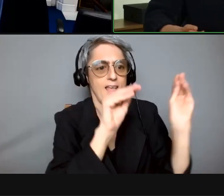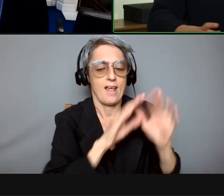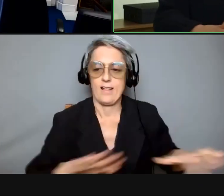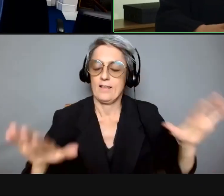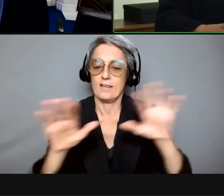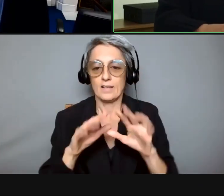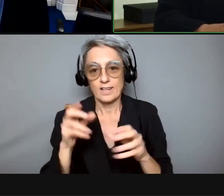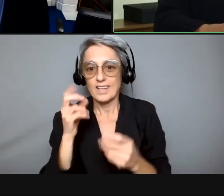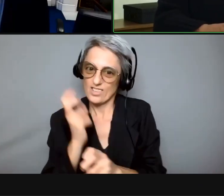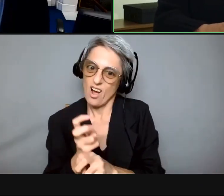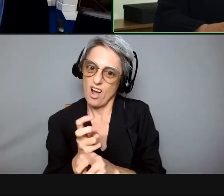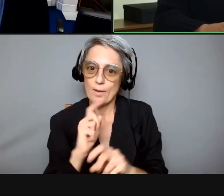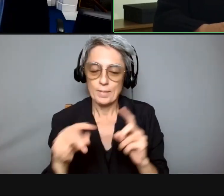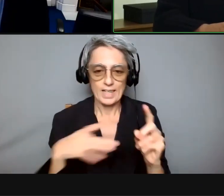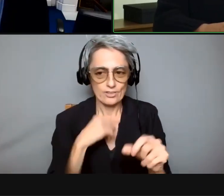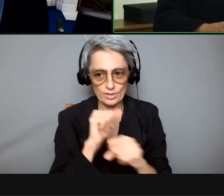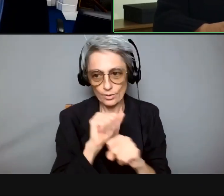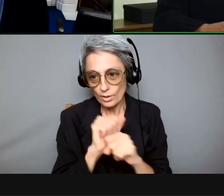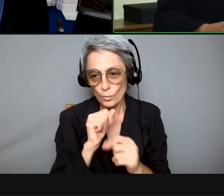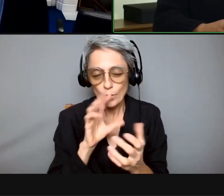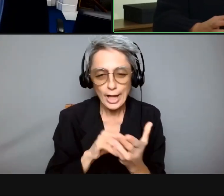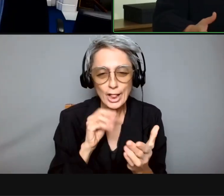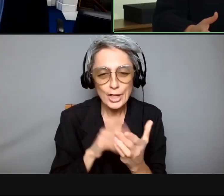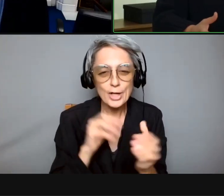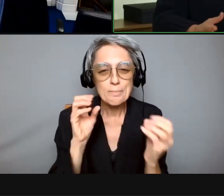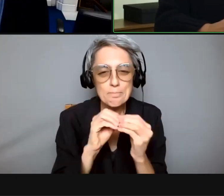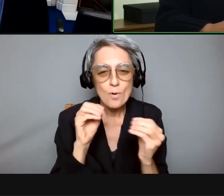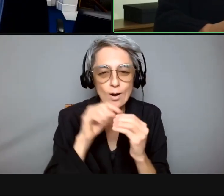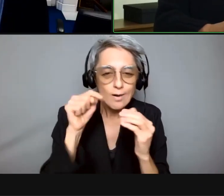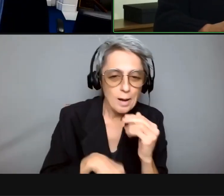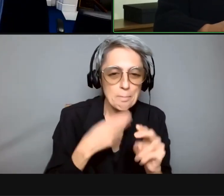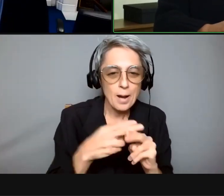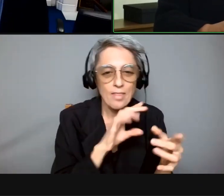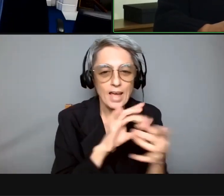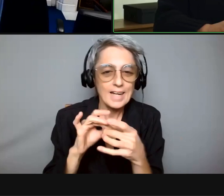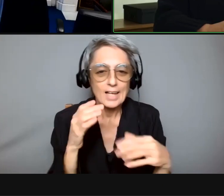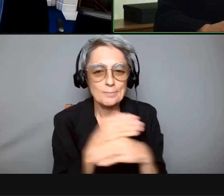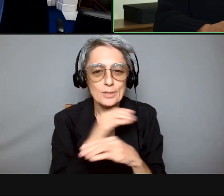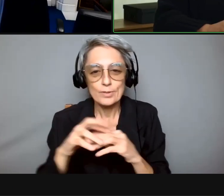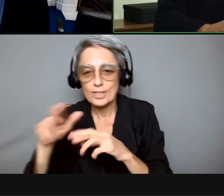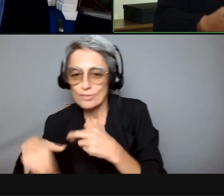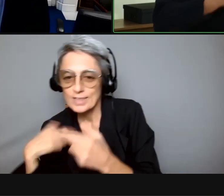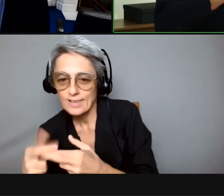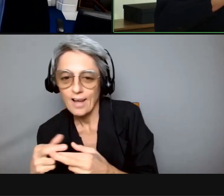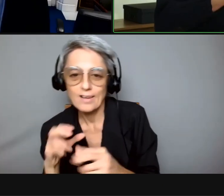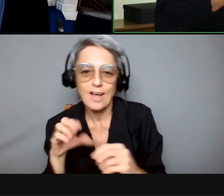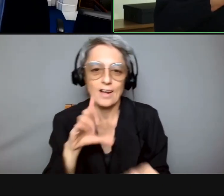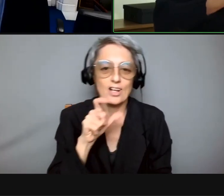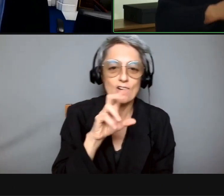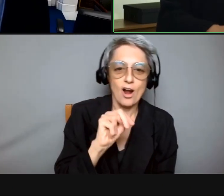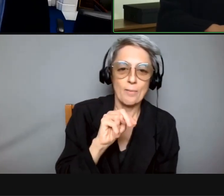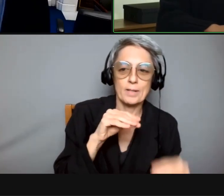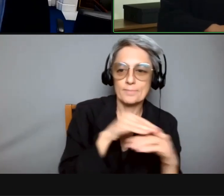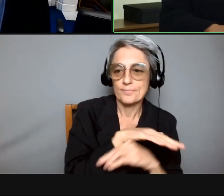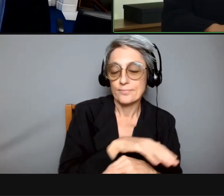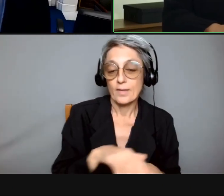We've learned more and more about that connection. And we even one of my favorite stories is when I got here, you know, I'm a chemical engineer by training